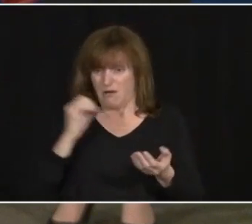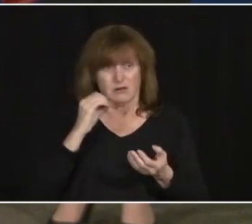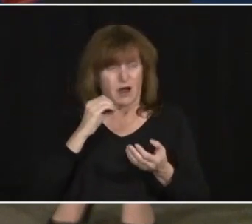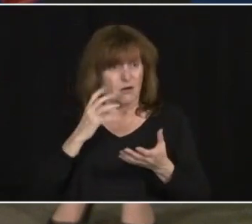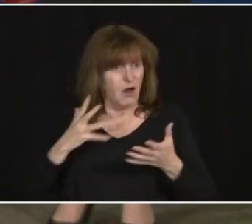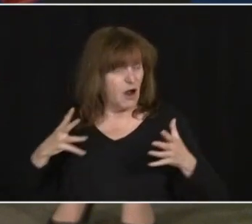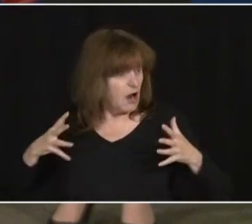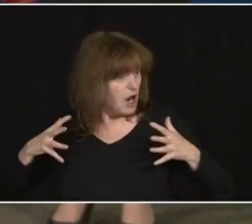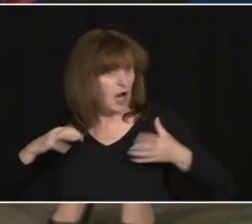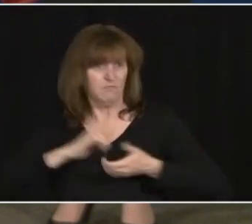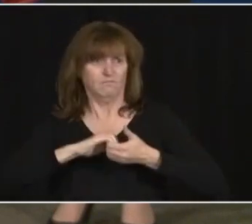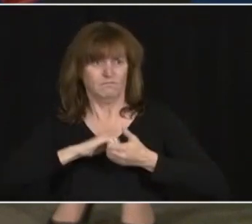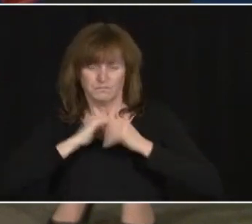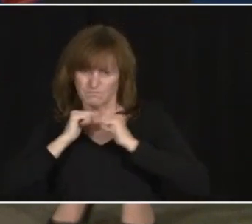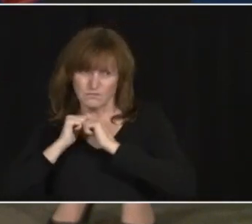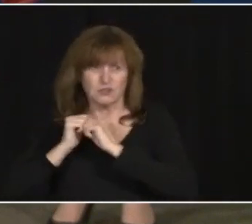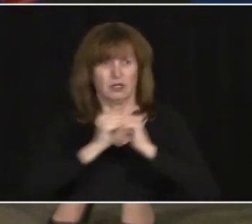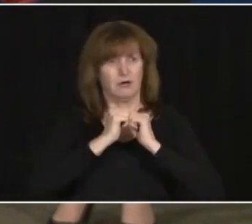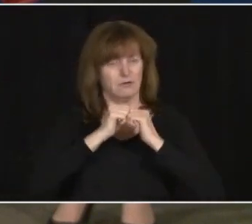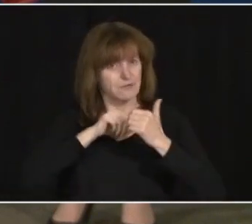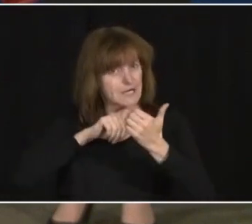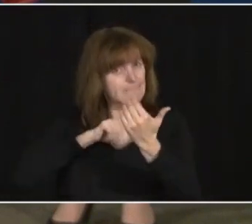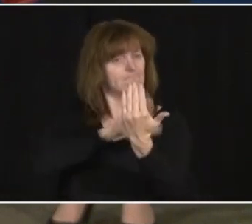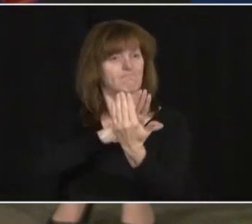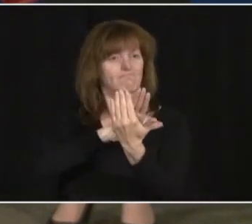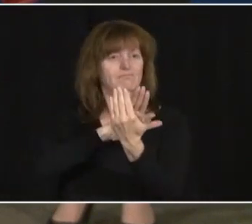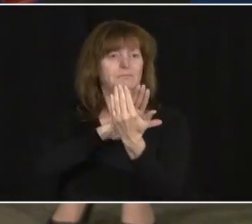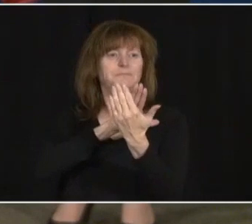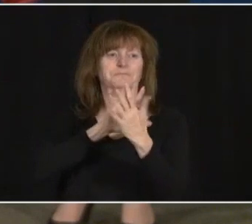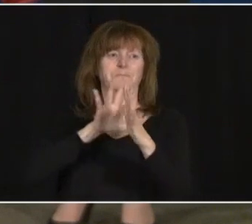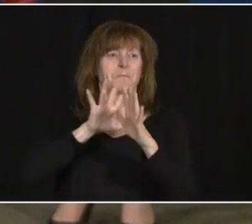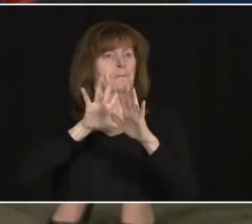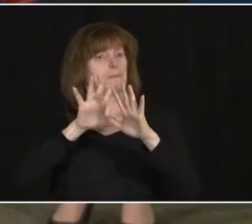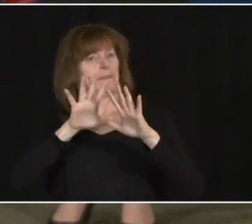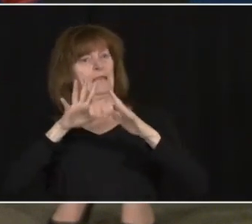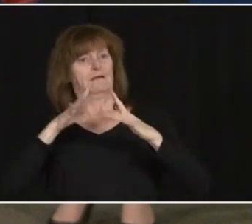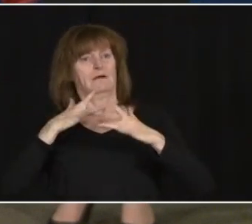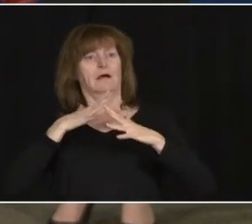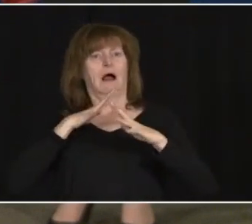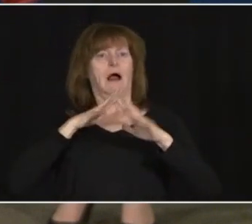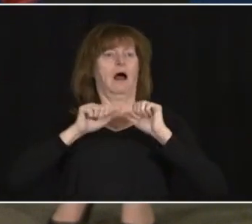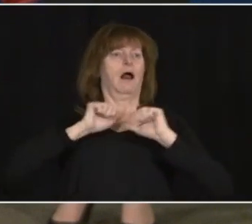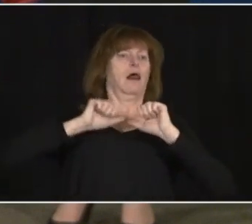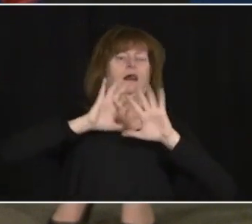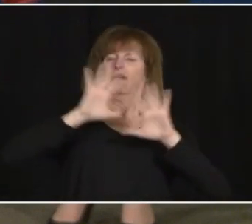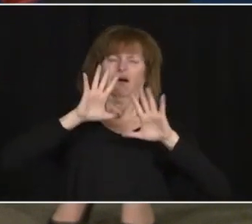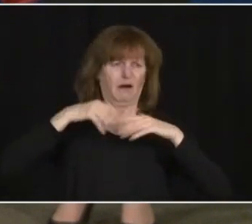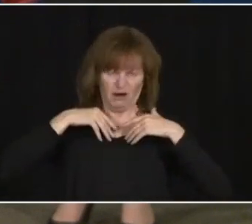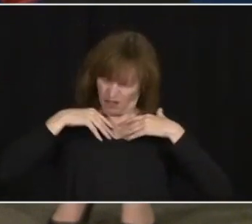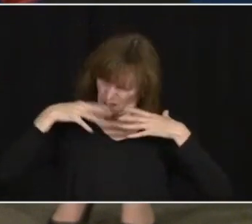We did not shy away from difficult decisions. We did the right thing. He listened